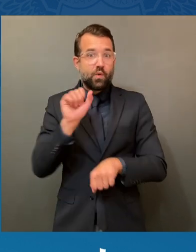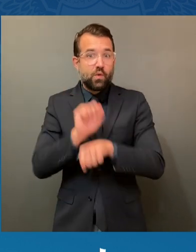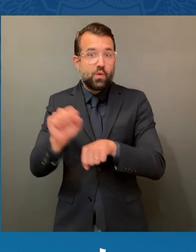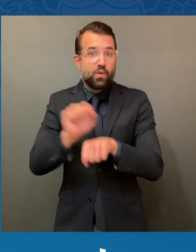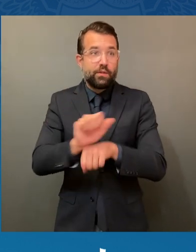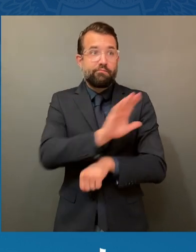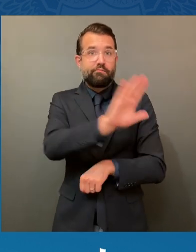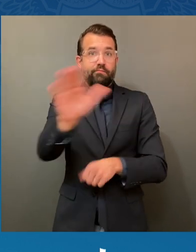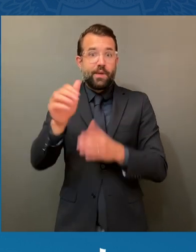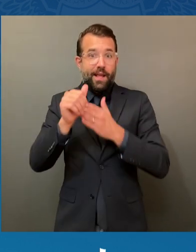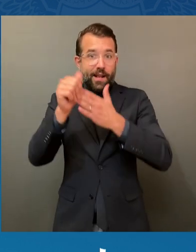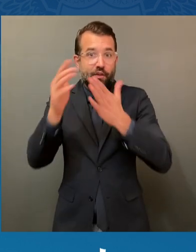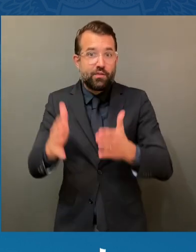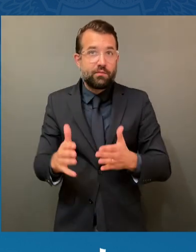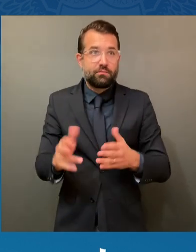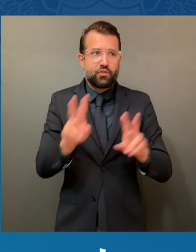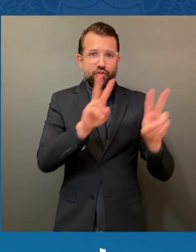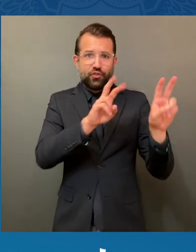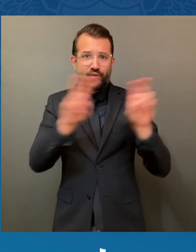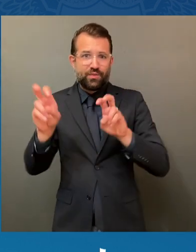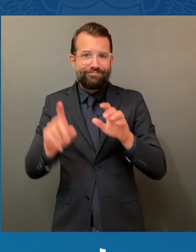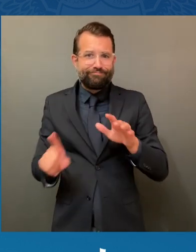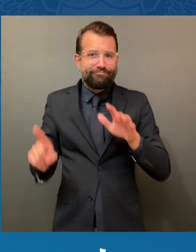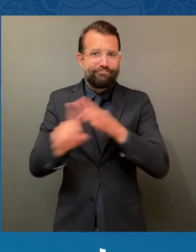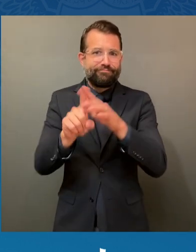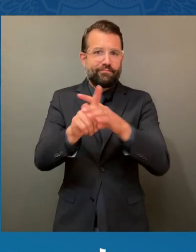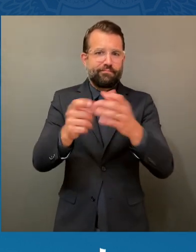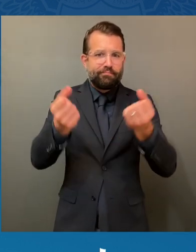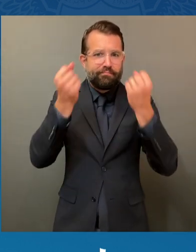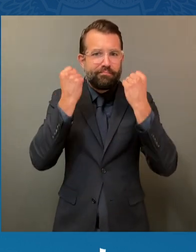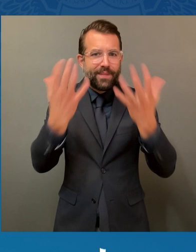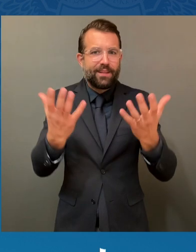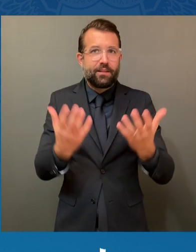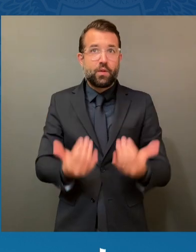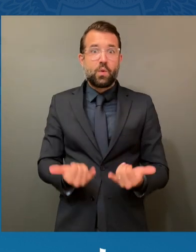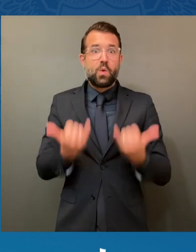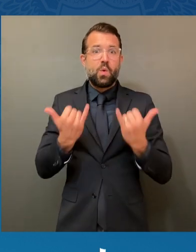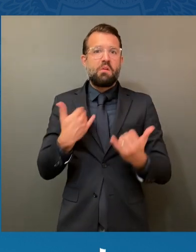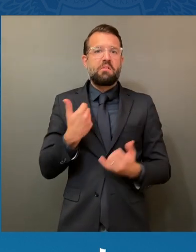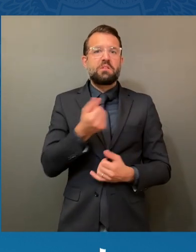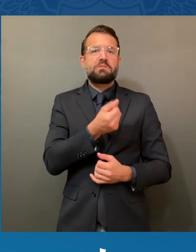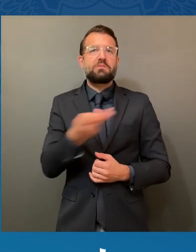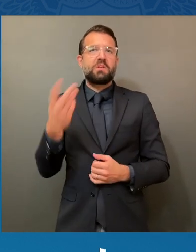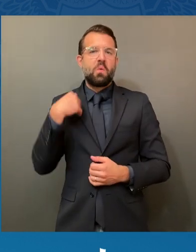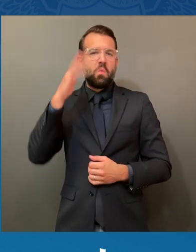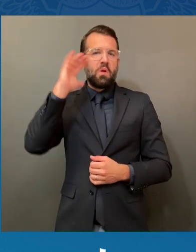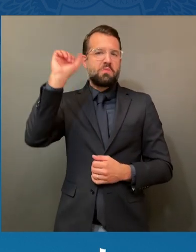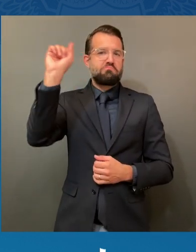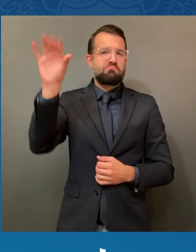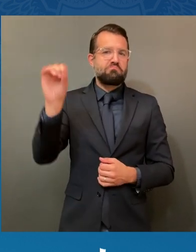and so many more, today I'm going to address some of those fights. So, as attorneys general, it is your obligation